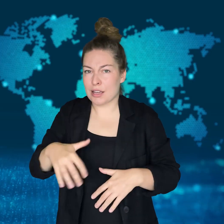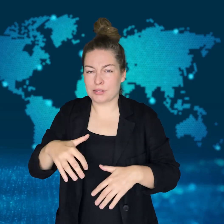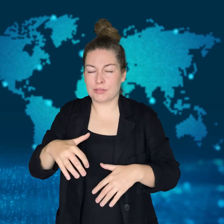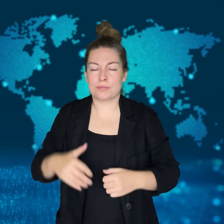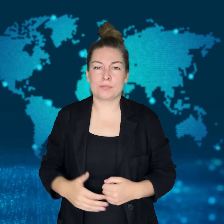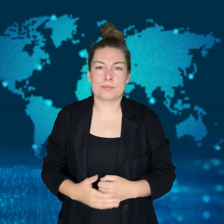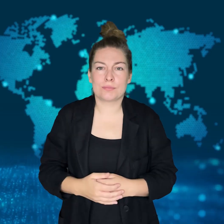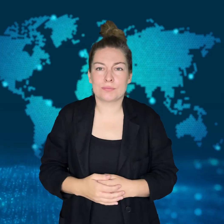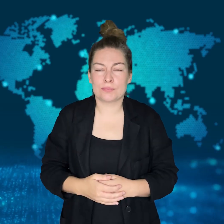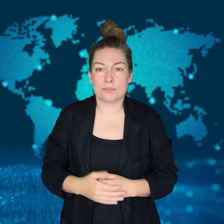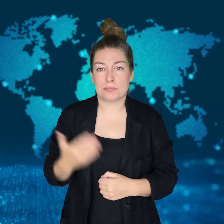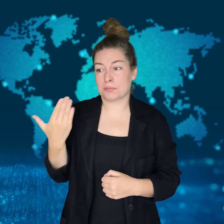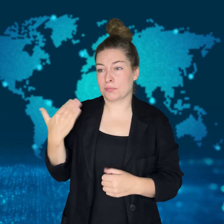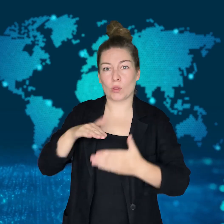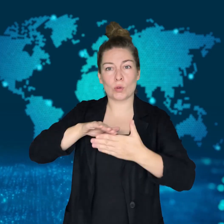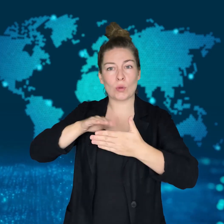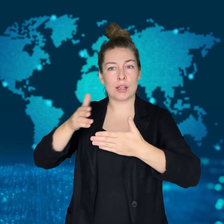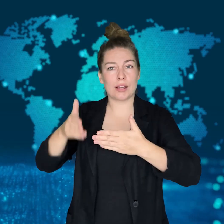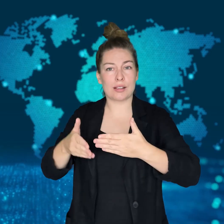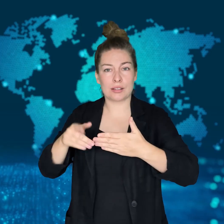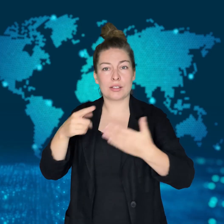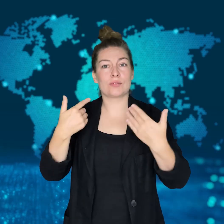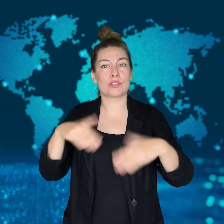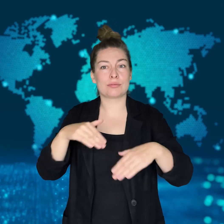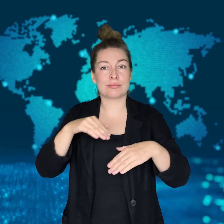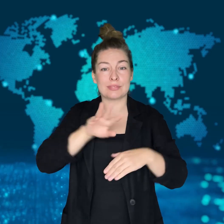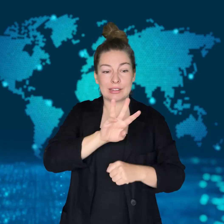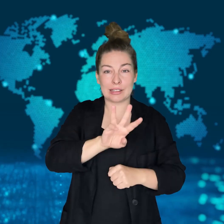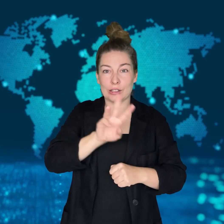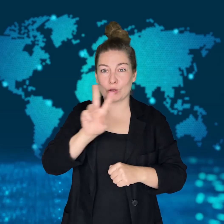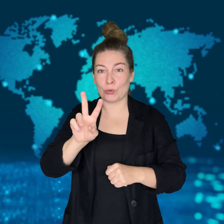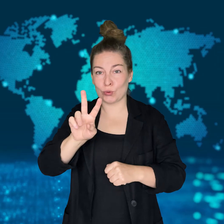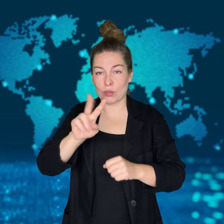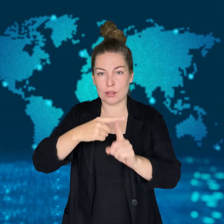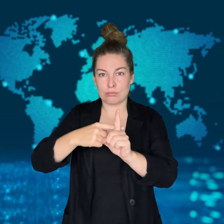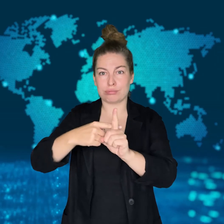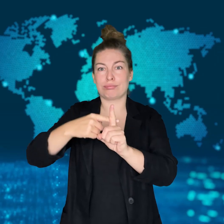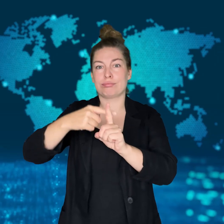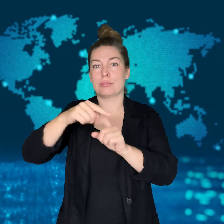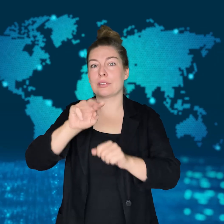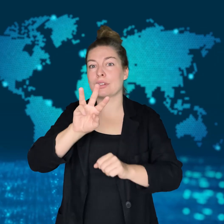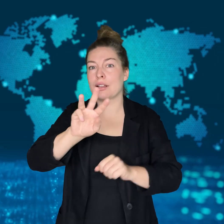which is the temperature of a bath too hot for humans.